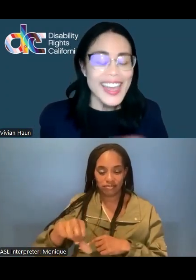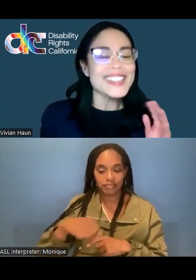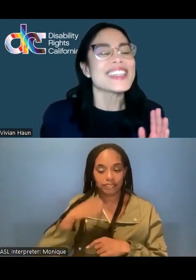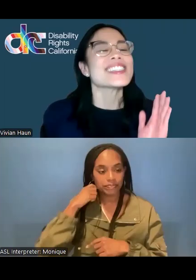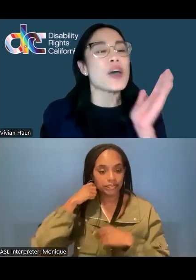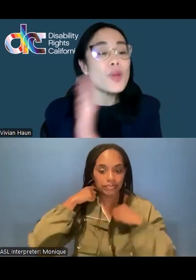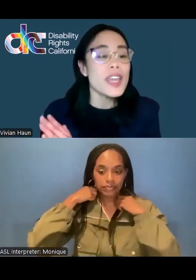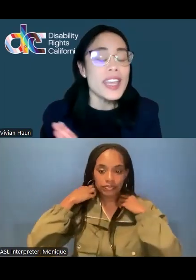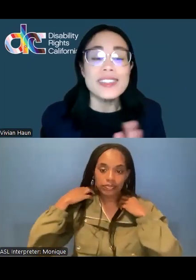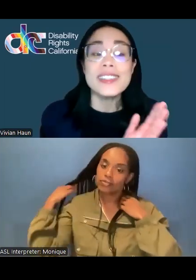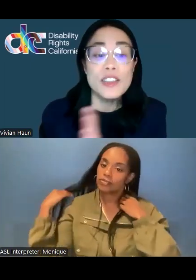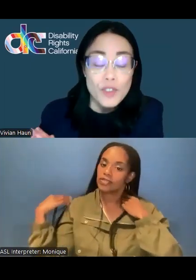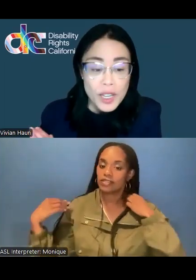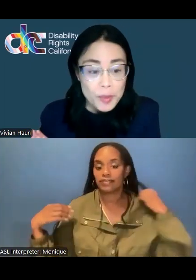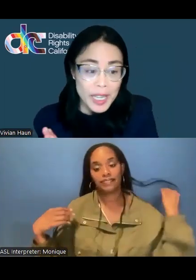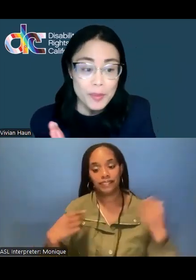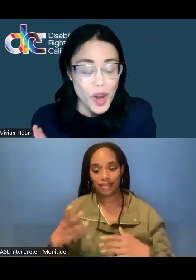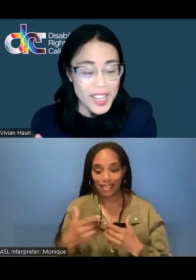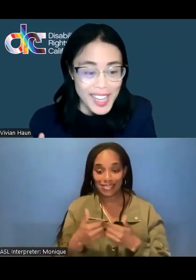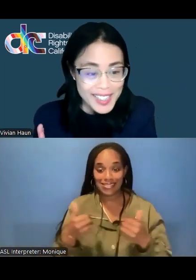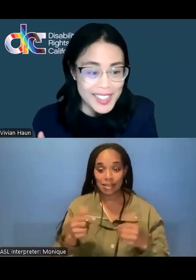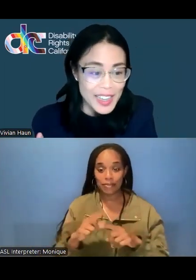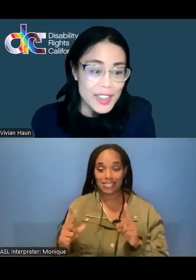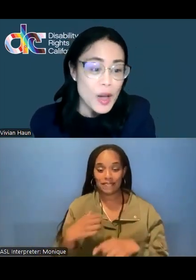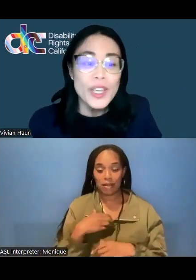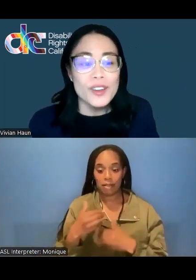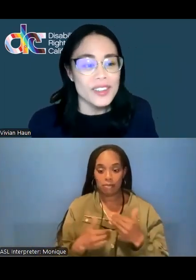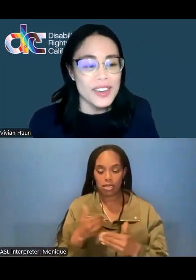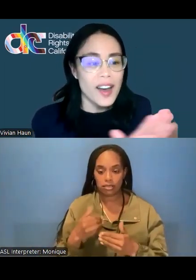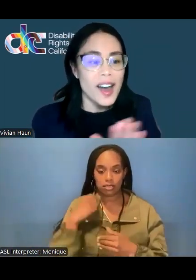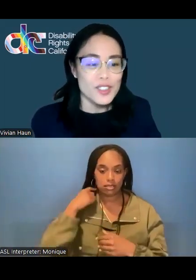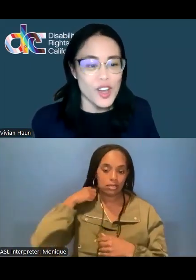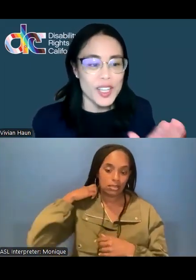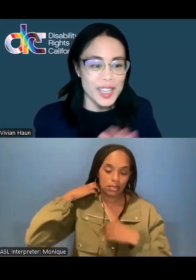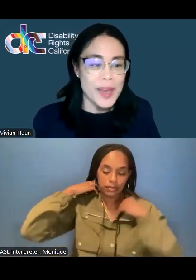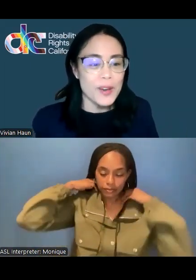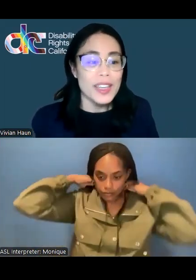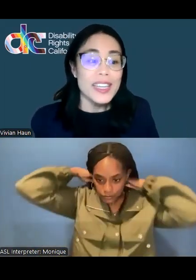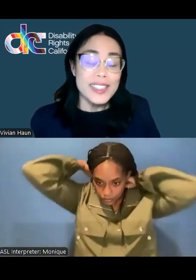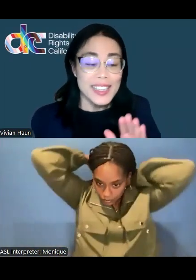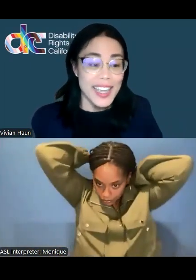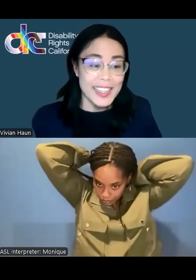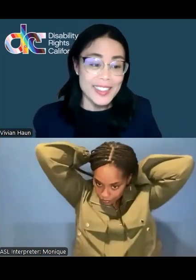That's a separate and different complaint process that we are not talking about tonight.